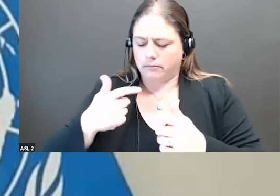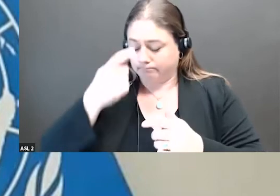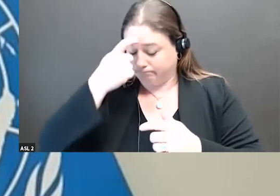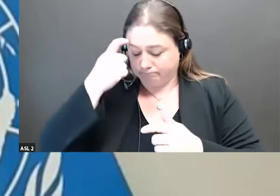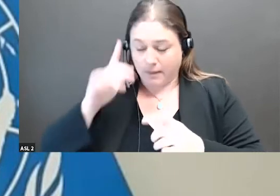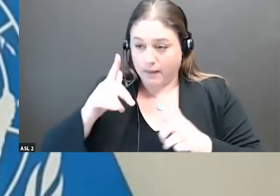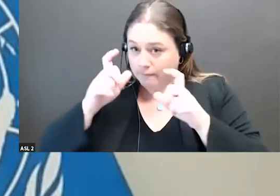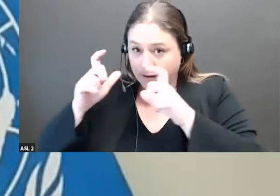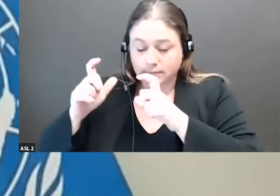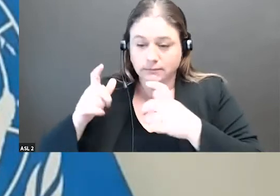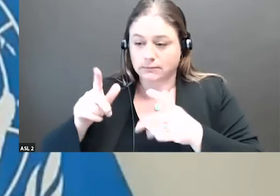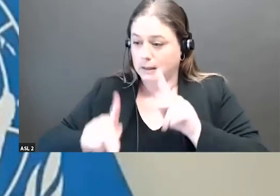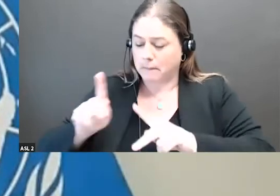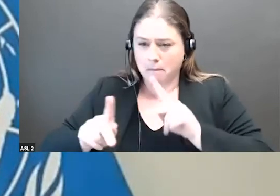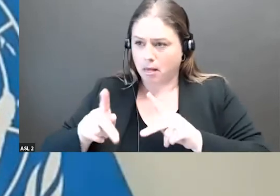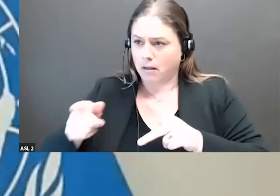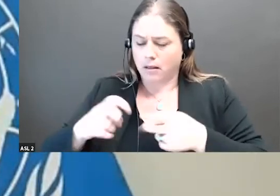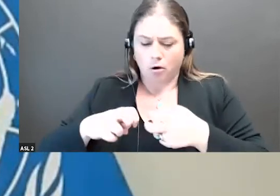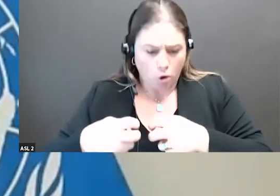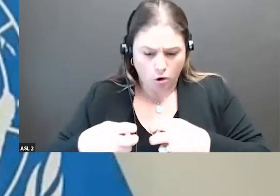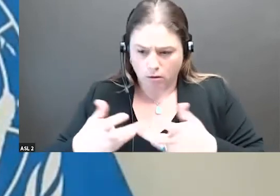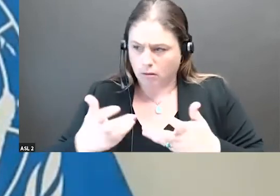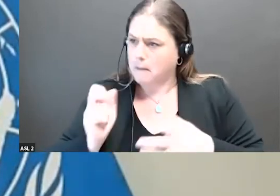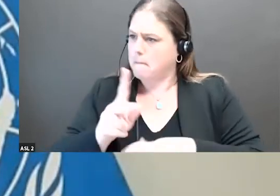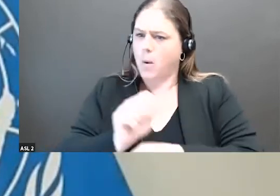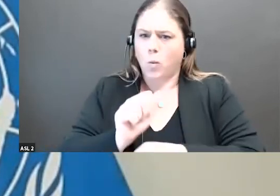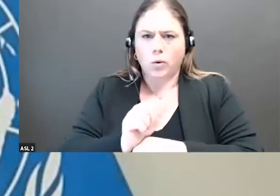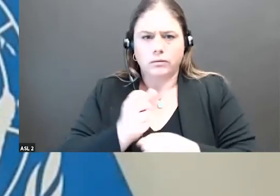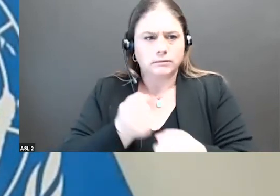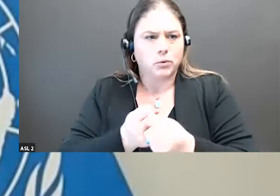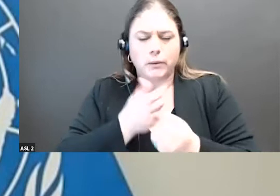they were not given the support they needed to return to work. The psychological dimension of